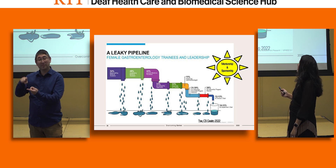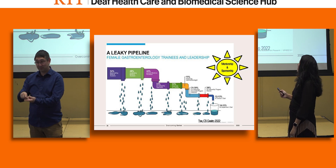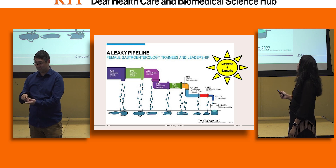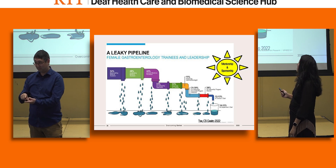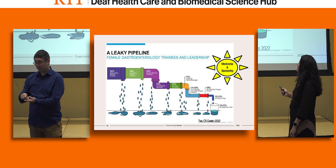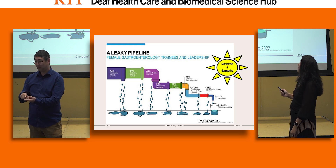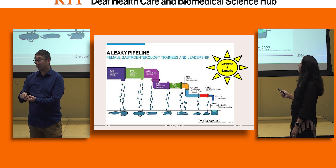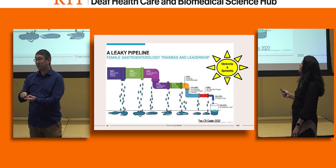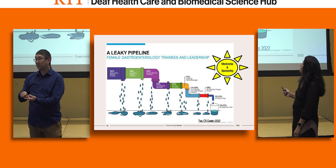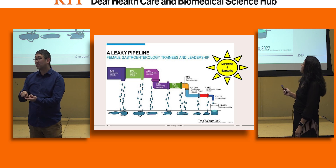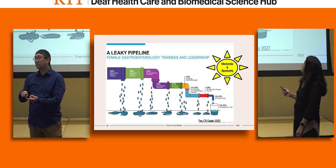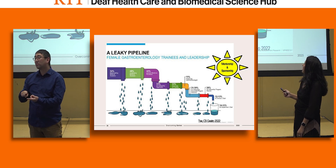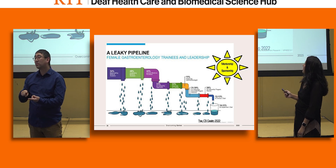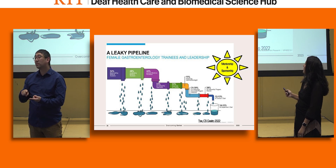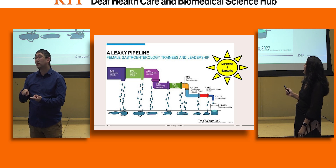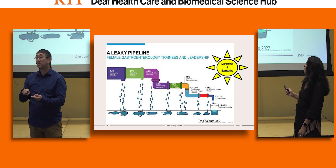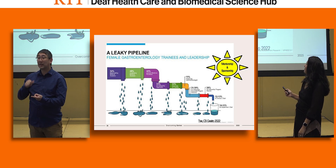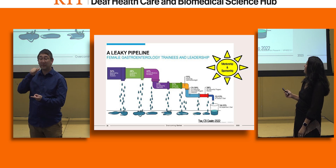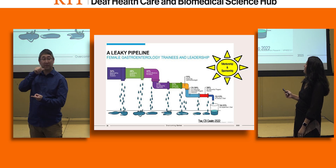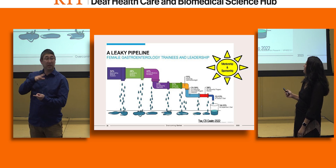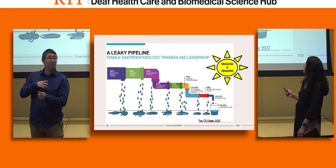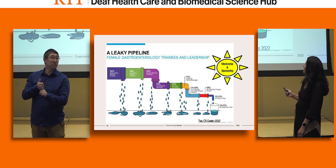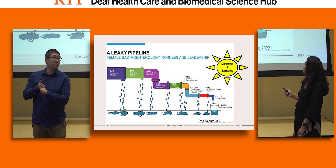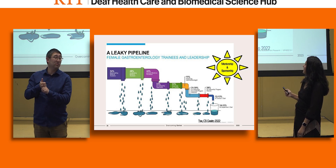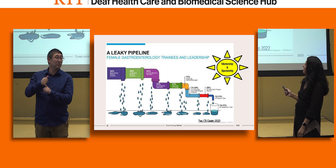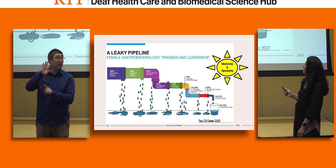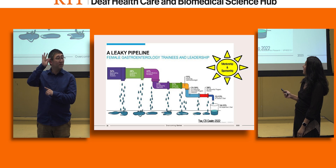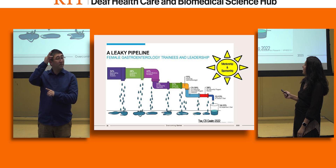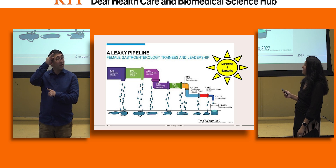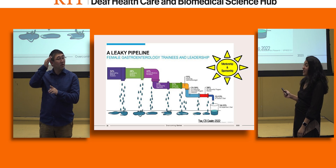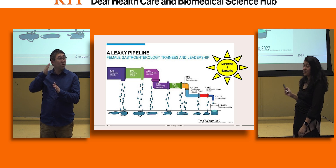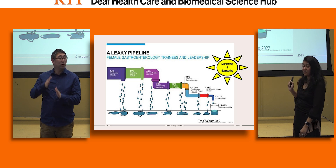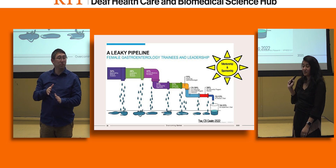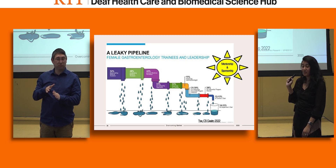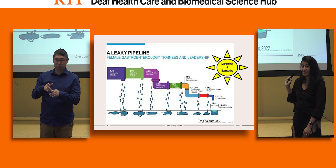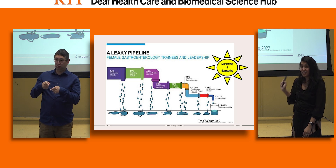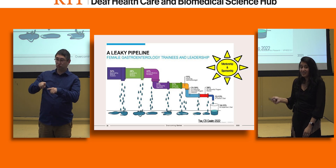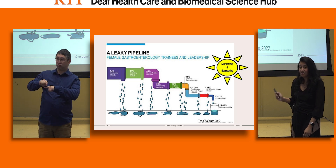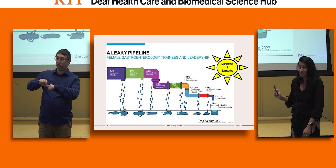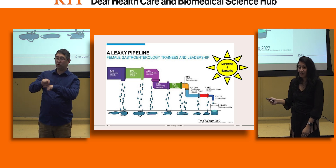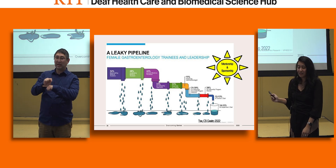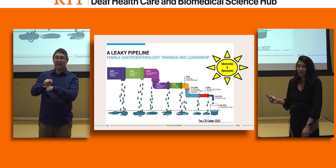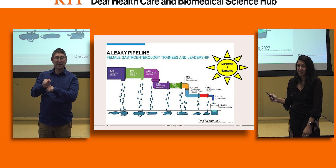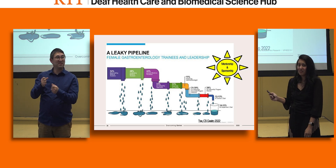And then, even though female fellows are in training,